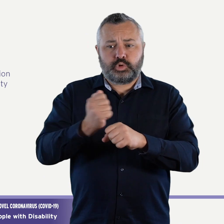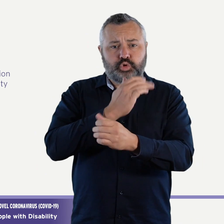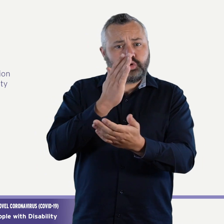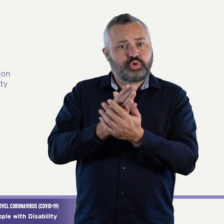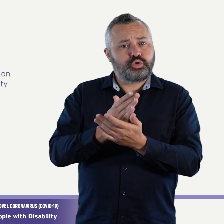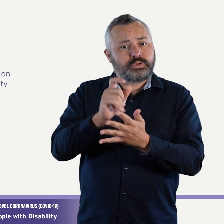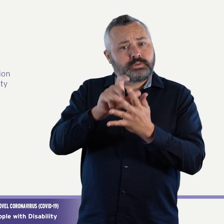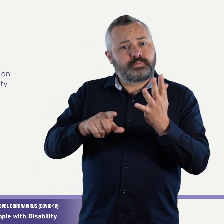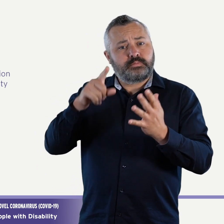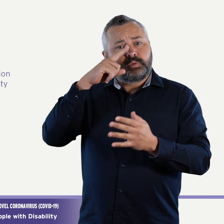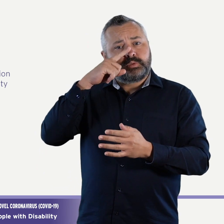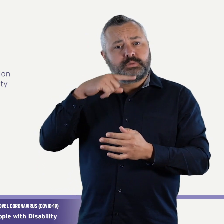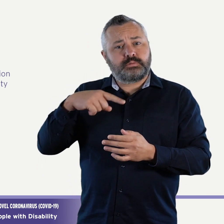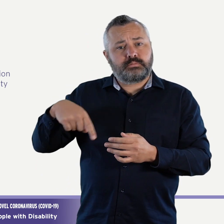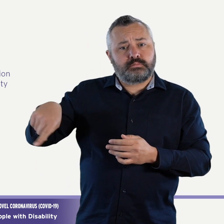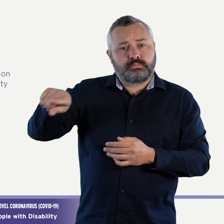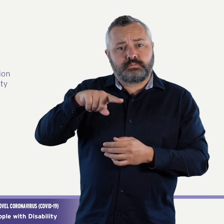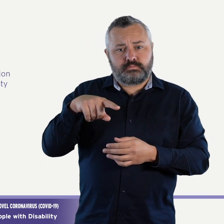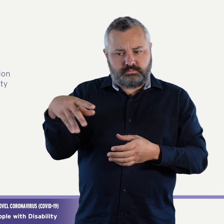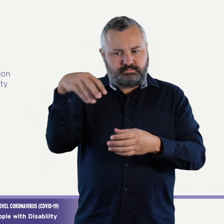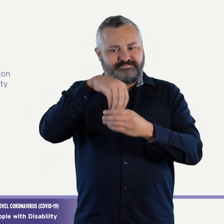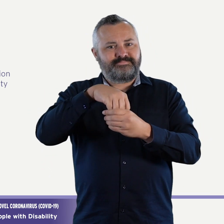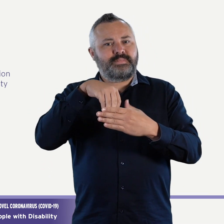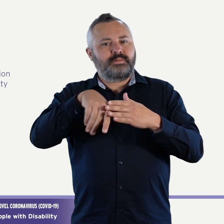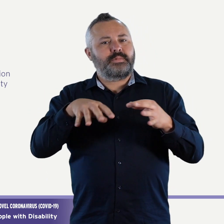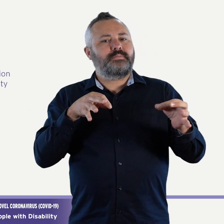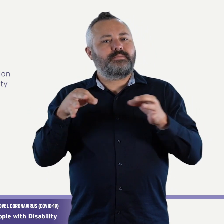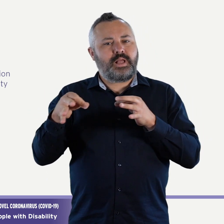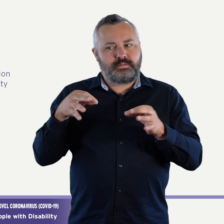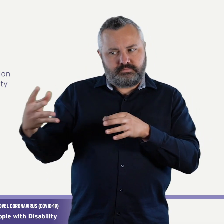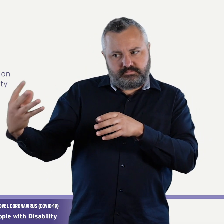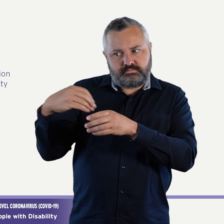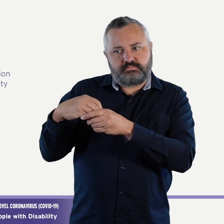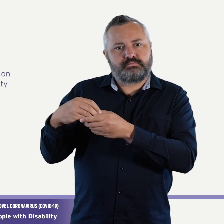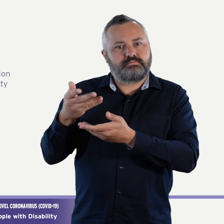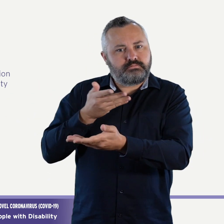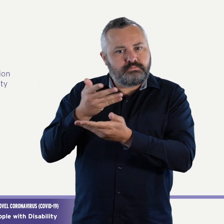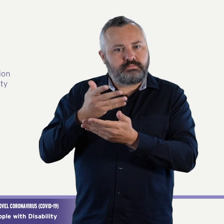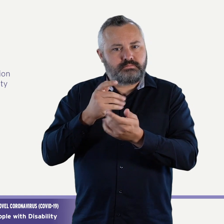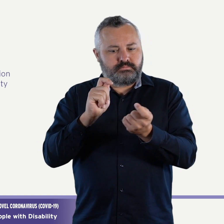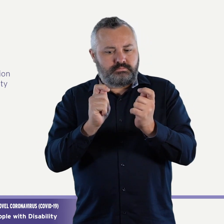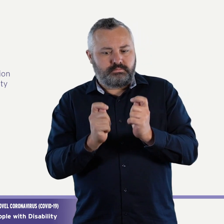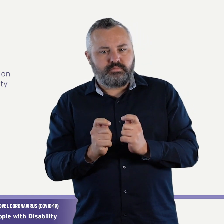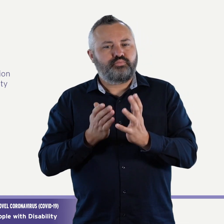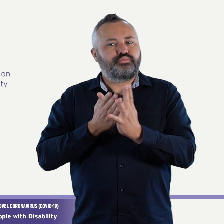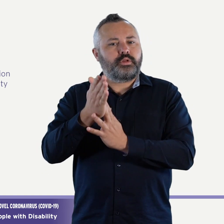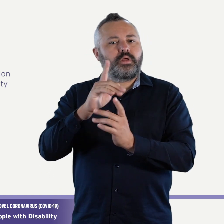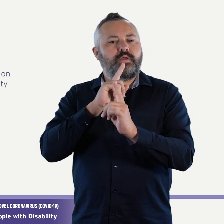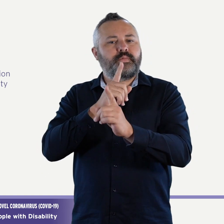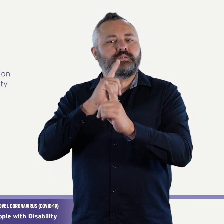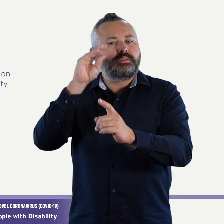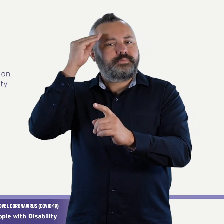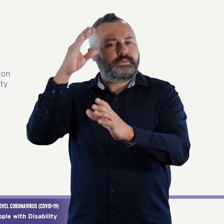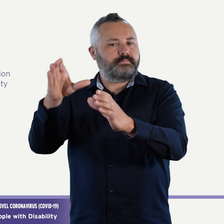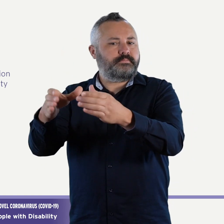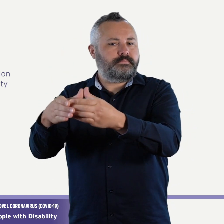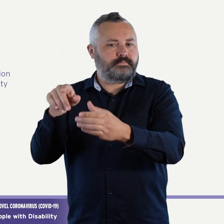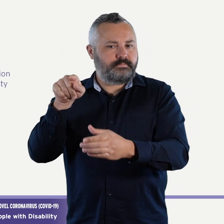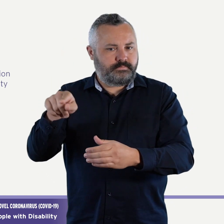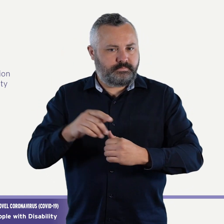Directly involve people with disability in the refinement of the Plan through the Advisory Committee,